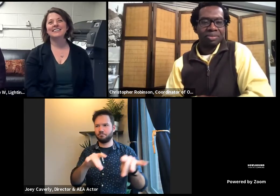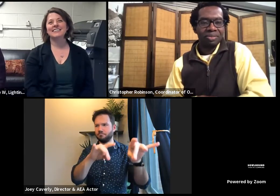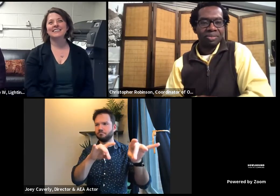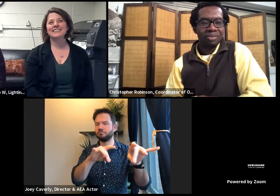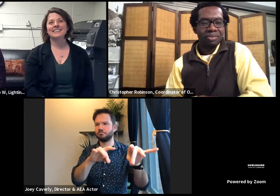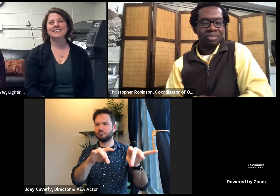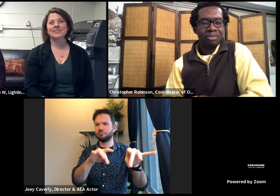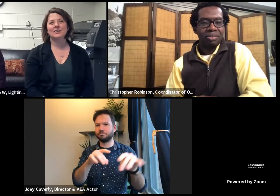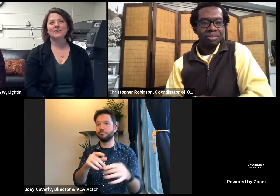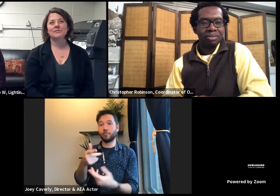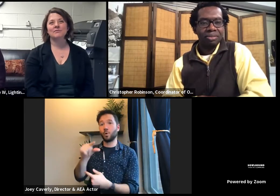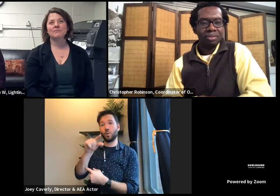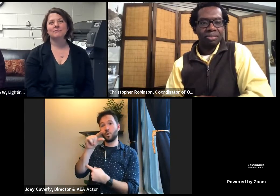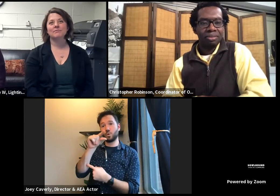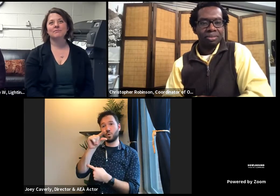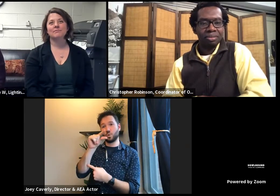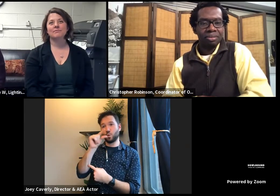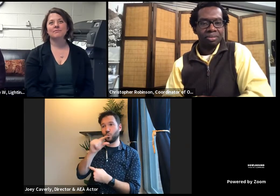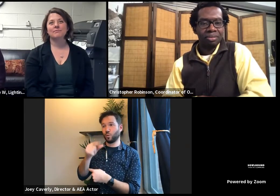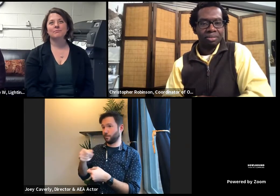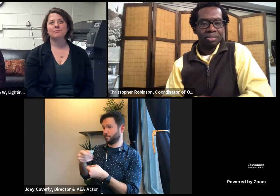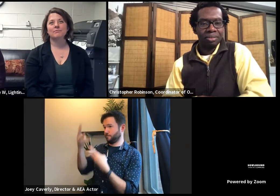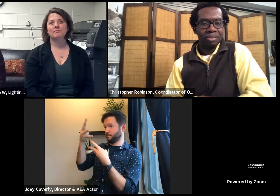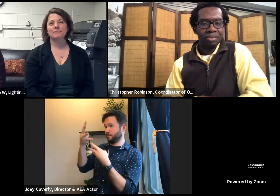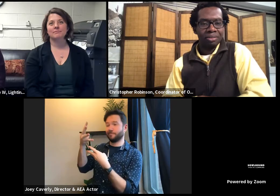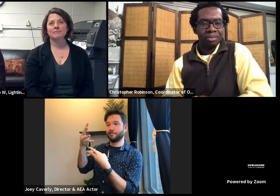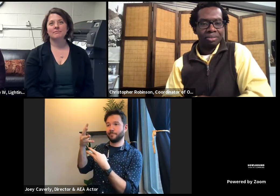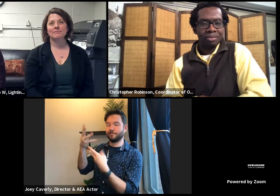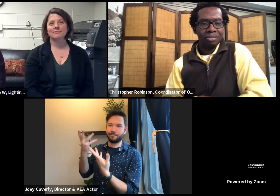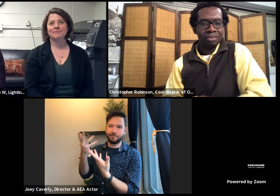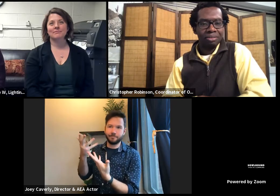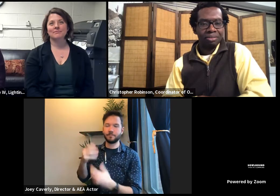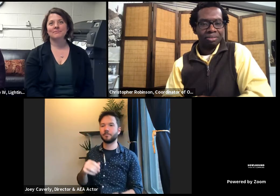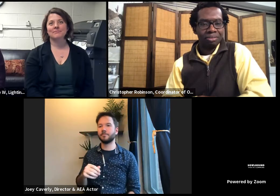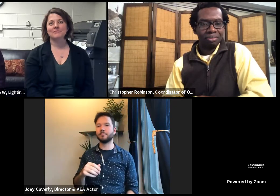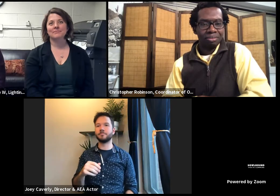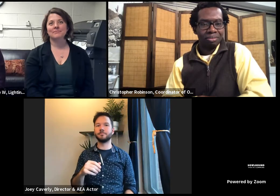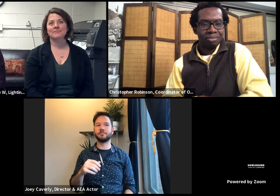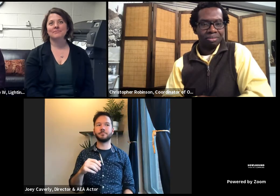Okay, some interpreters can pick up on the lingo fairly quickly, Google is a tool,